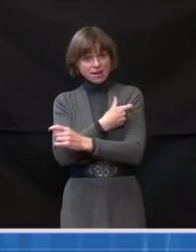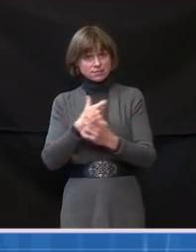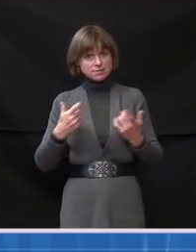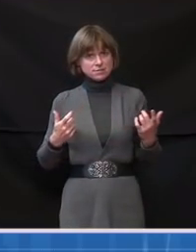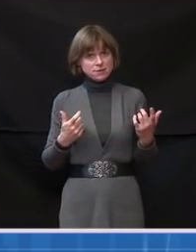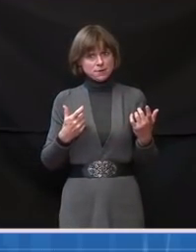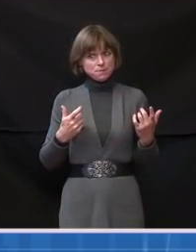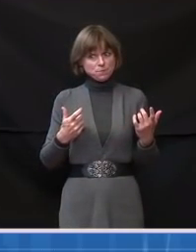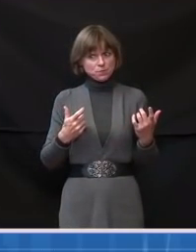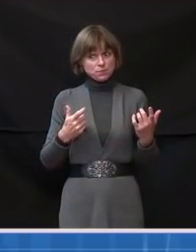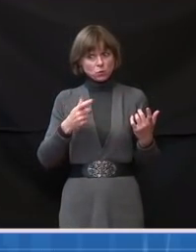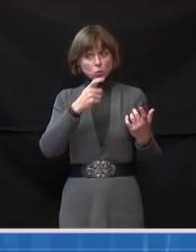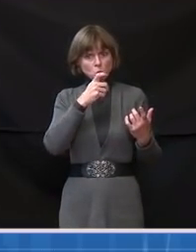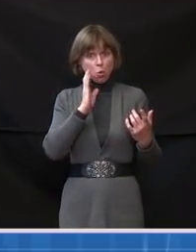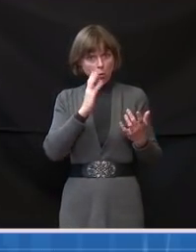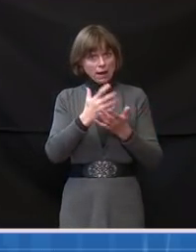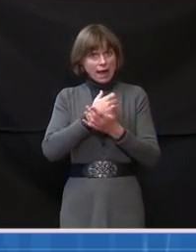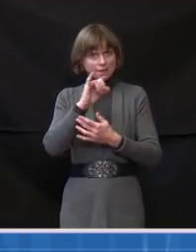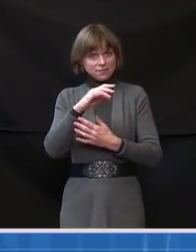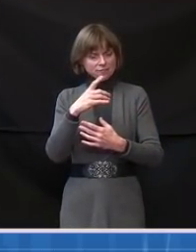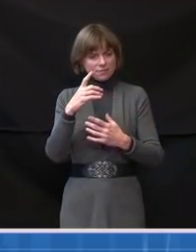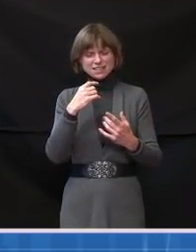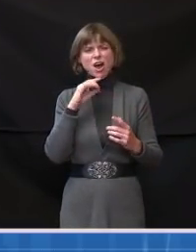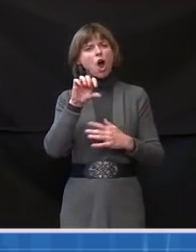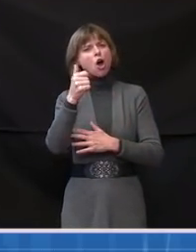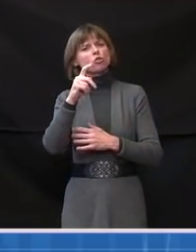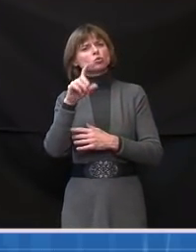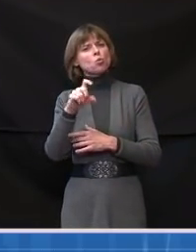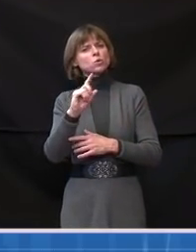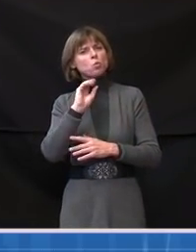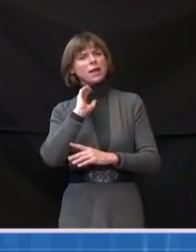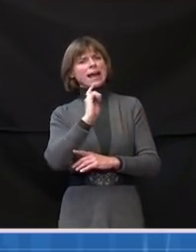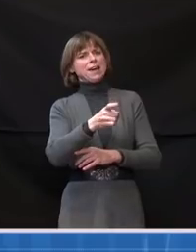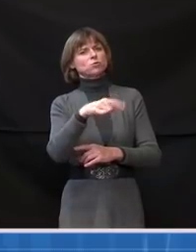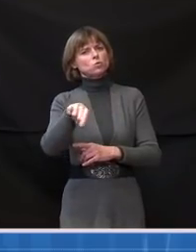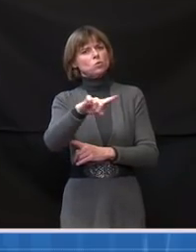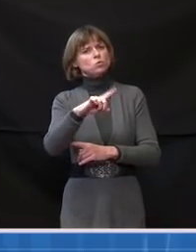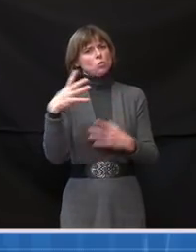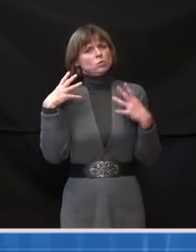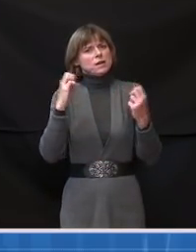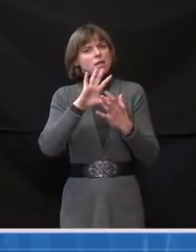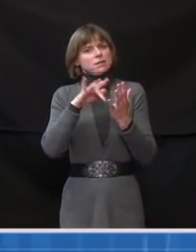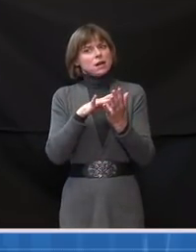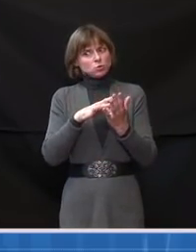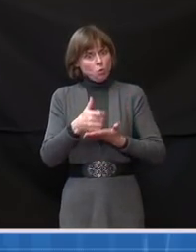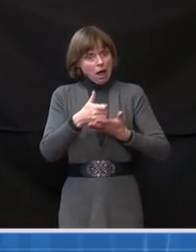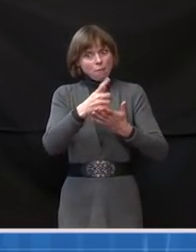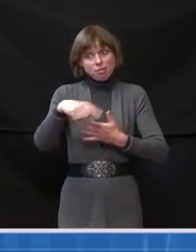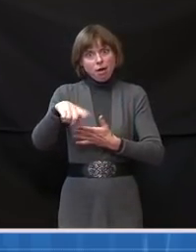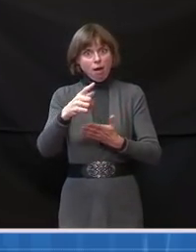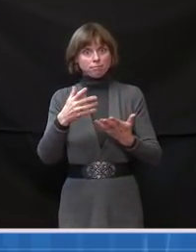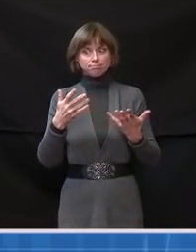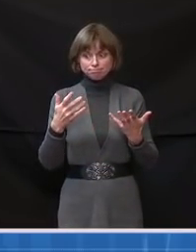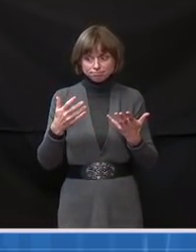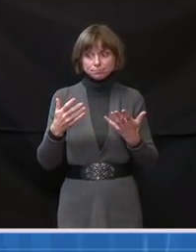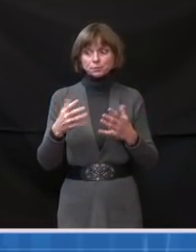And are there other tools being given to these health centers in order to get -- to help them both convince people